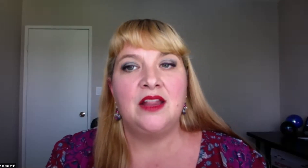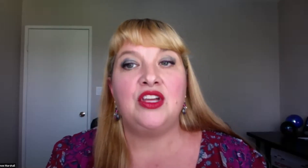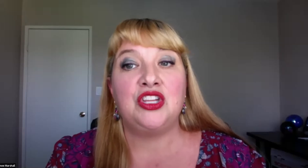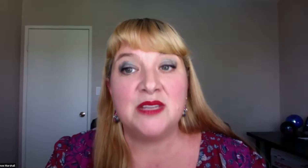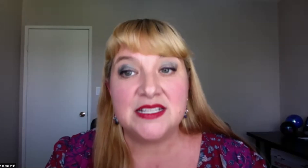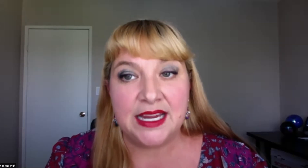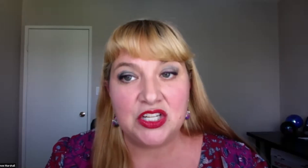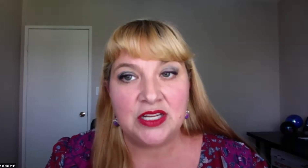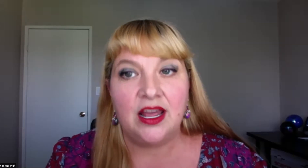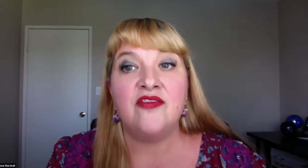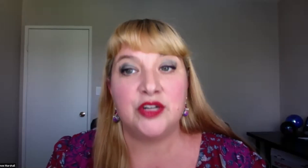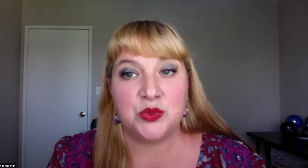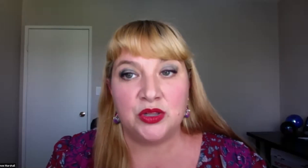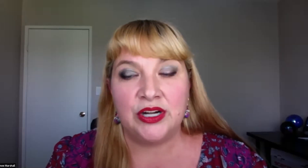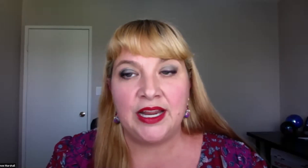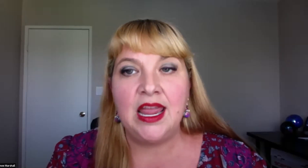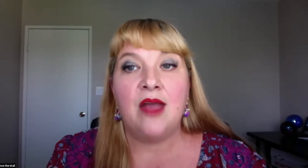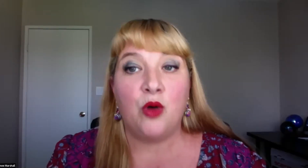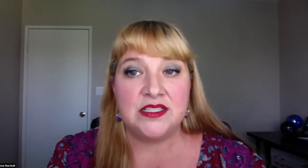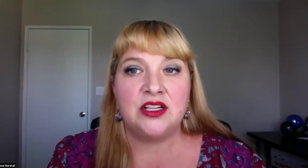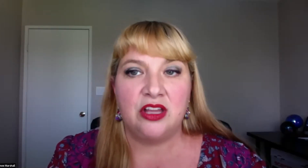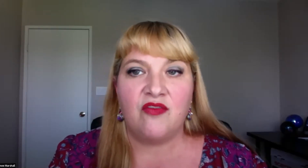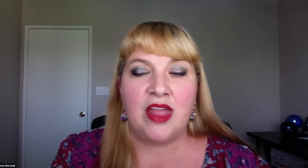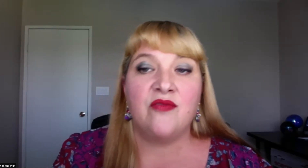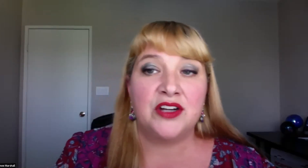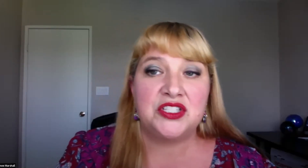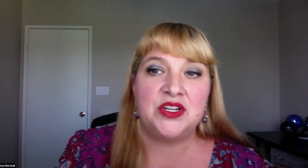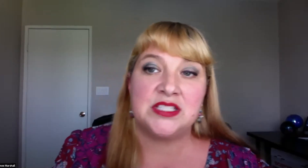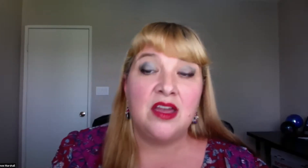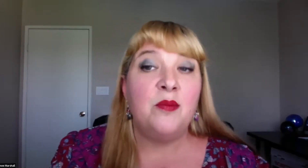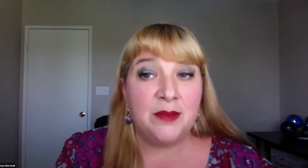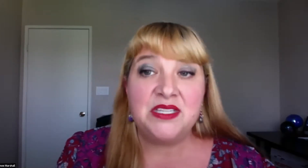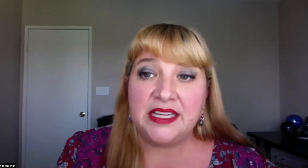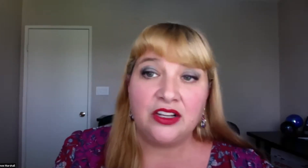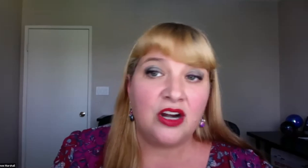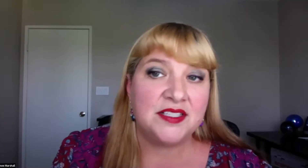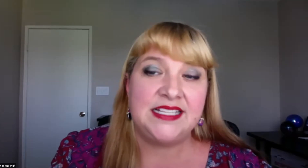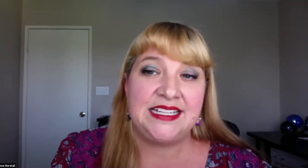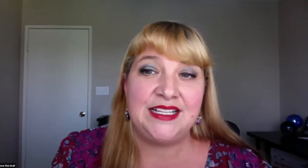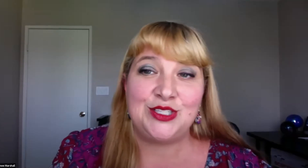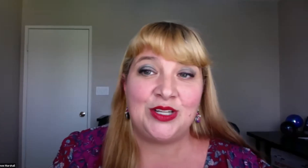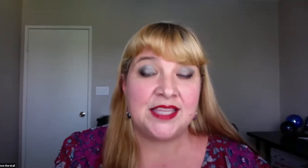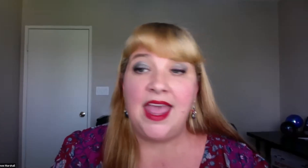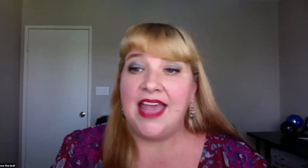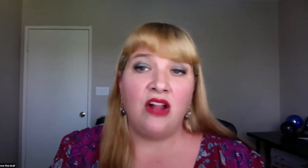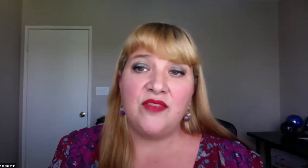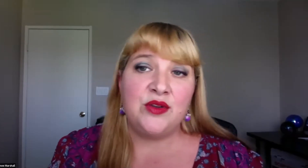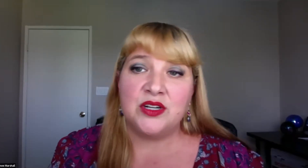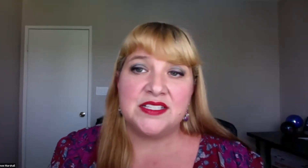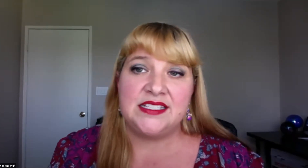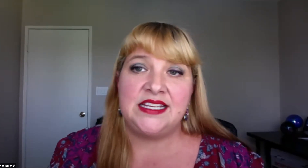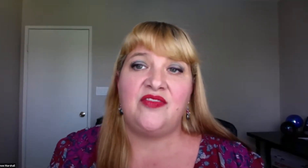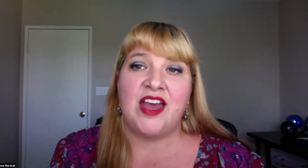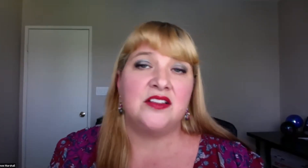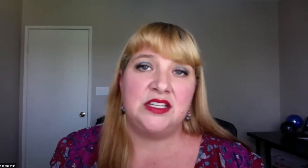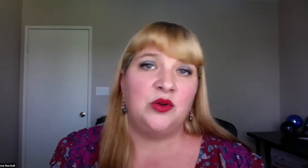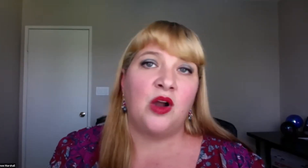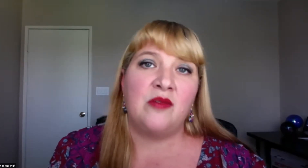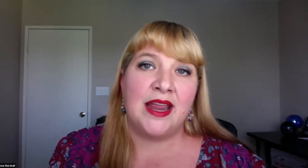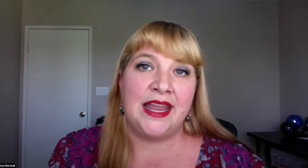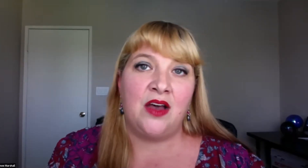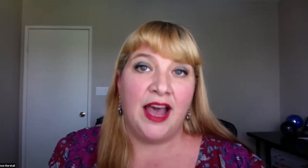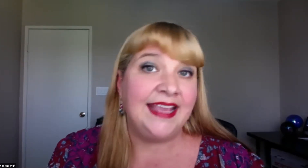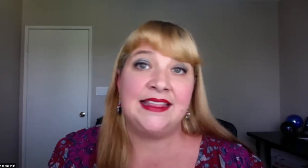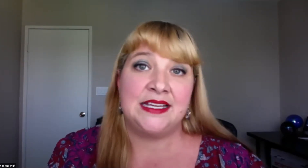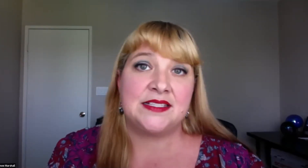Renee Marshall: The human ization of virtual learning and what it's going to look like for our students, but in particular our CTE students and all of you who are CTE faculty who are on right now I get this